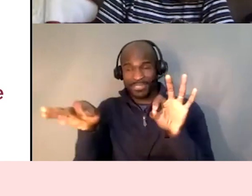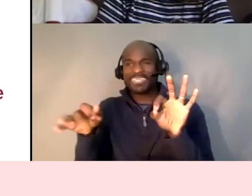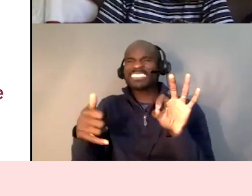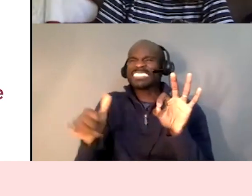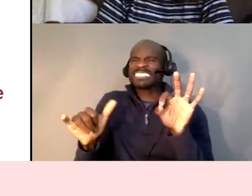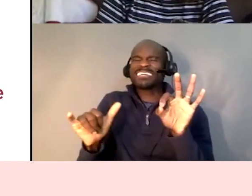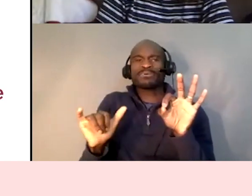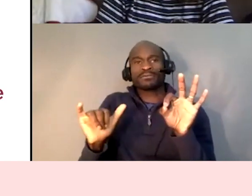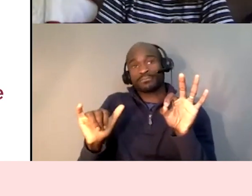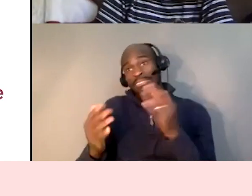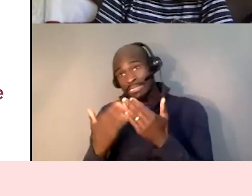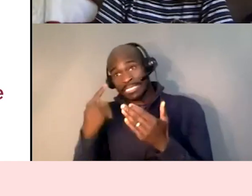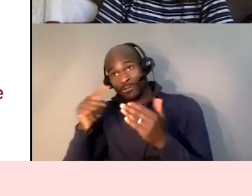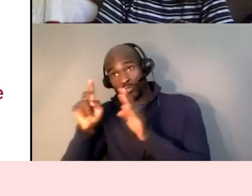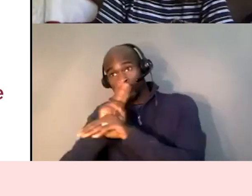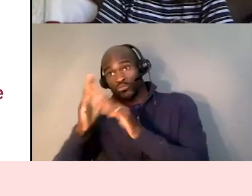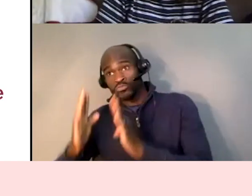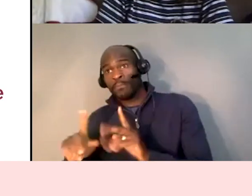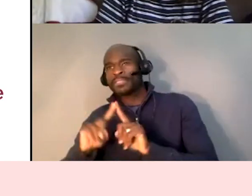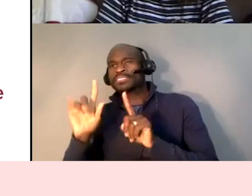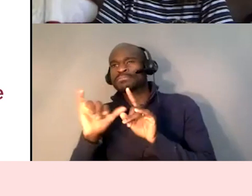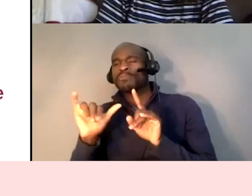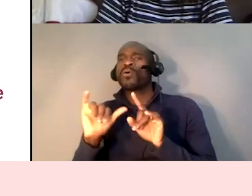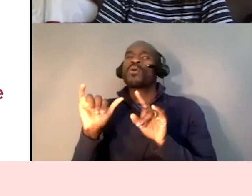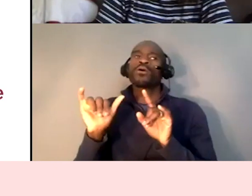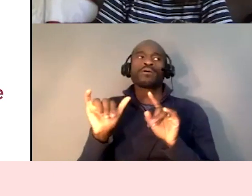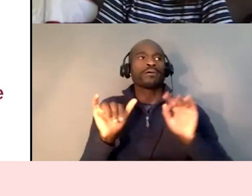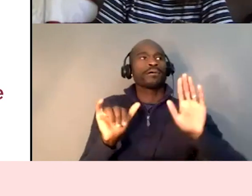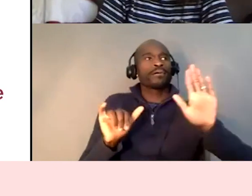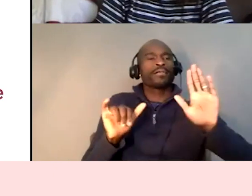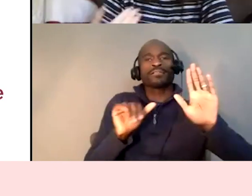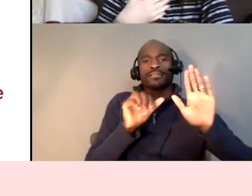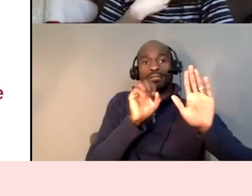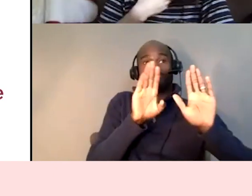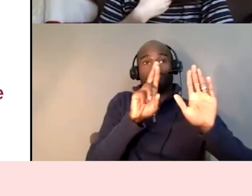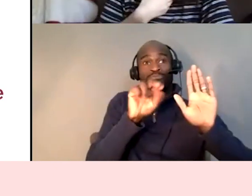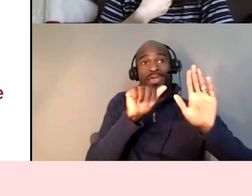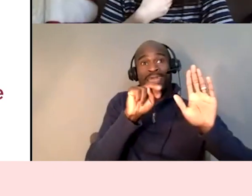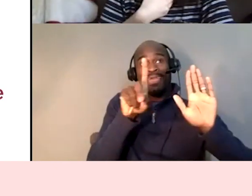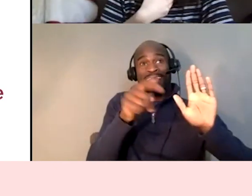website you're using. So, it can be a very complicated thing and I am not a writer myself